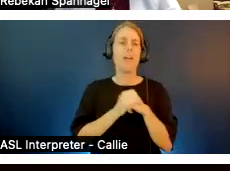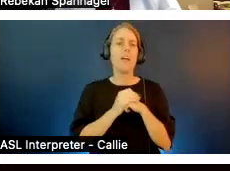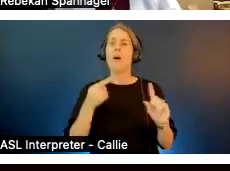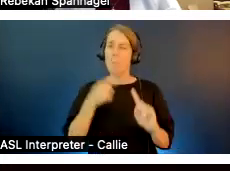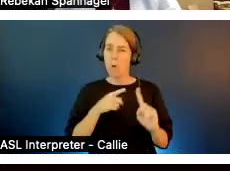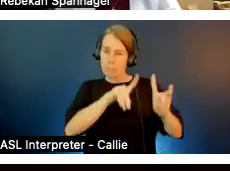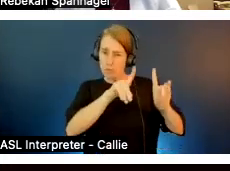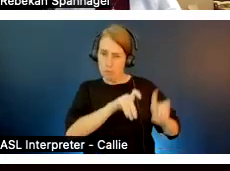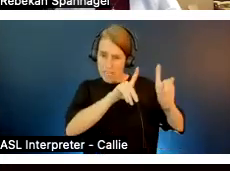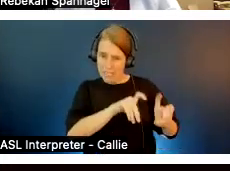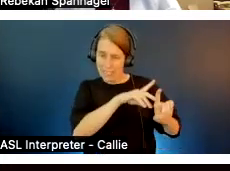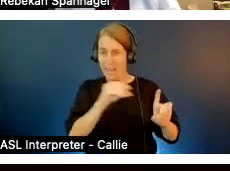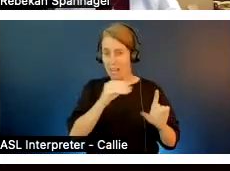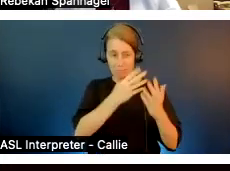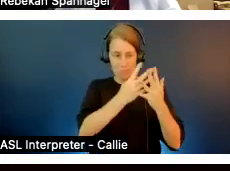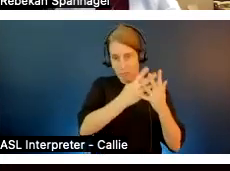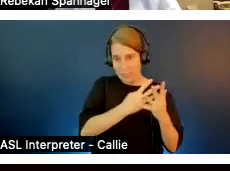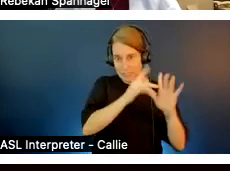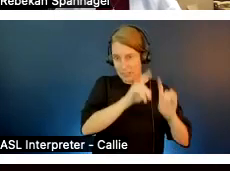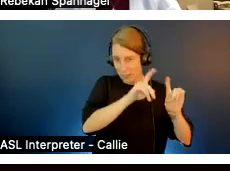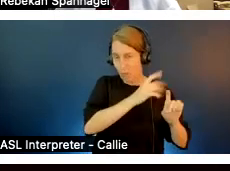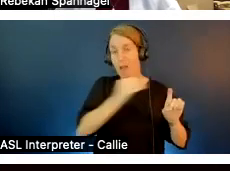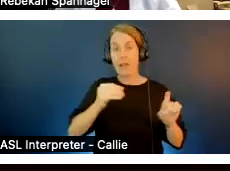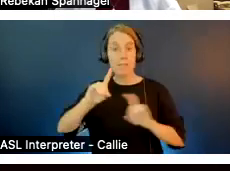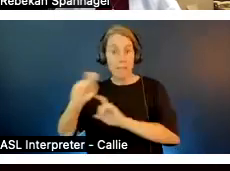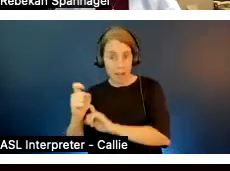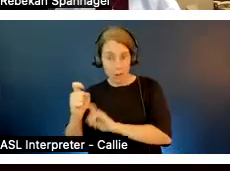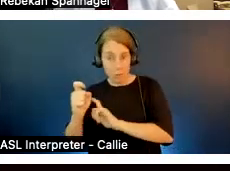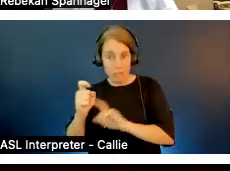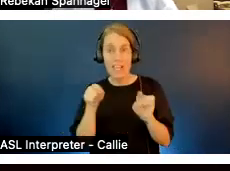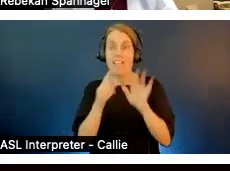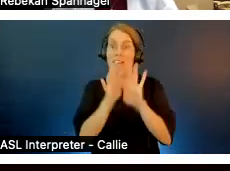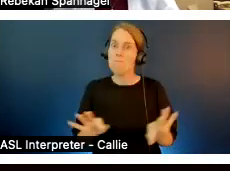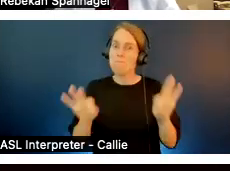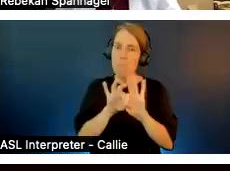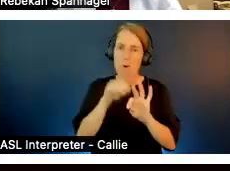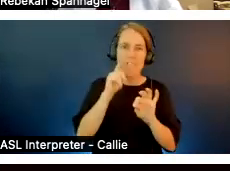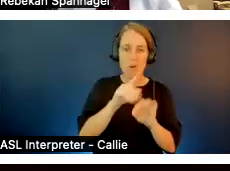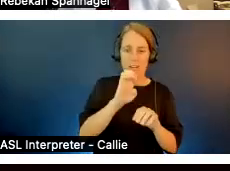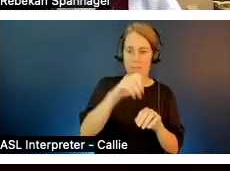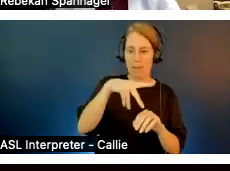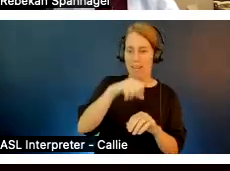um getting to the treatment piece of the epsdt program which is the aspect of it that is often